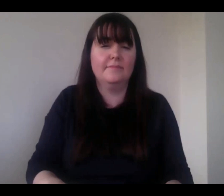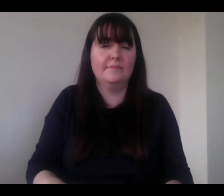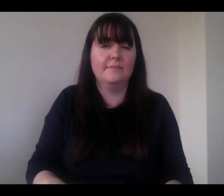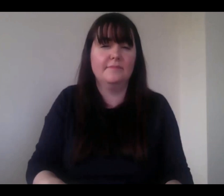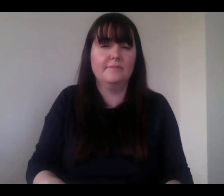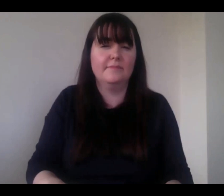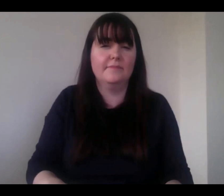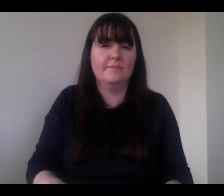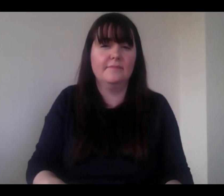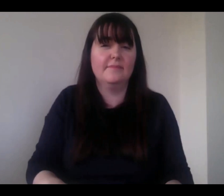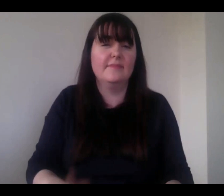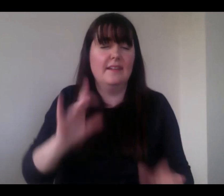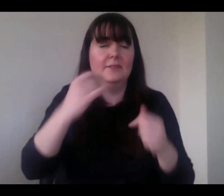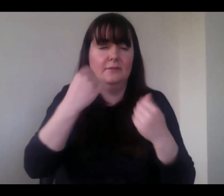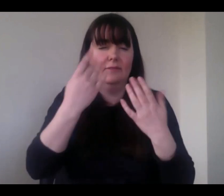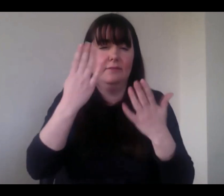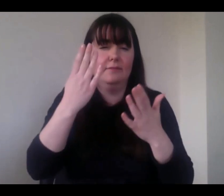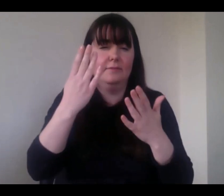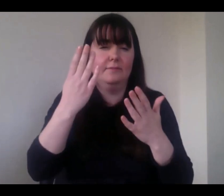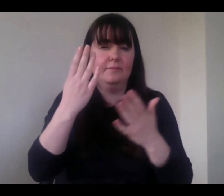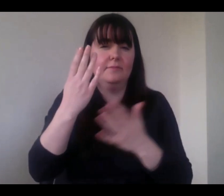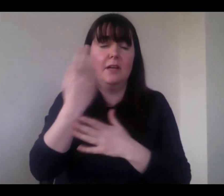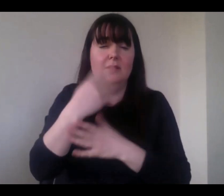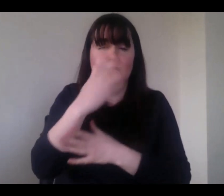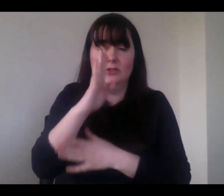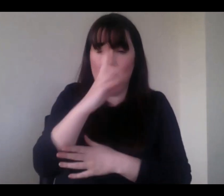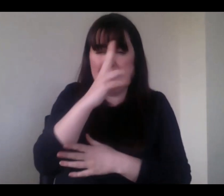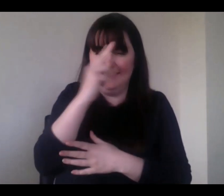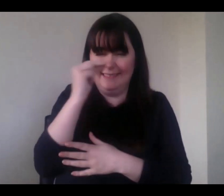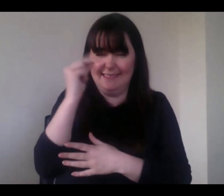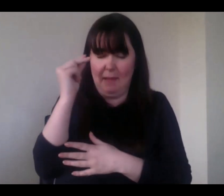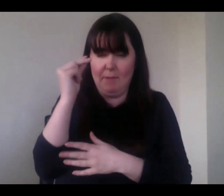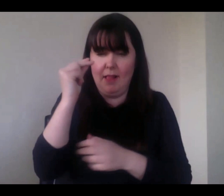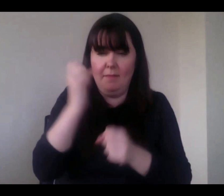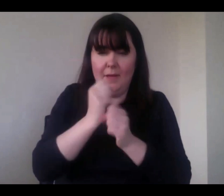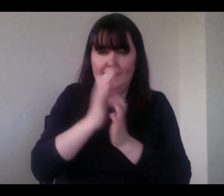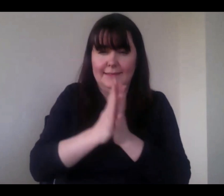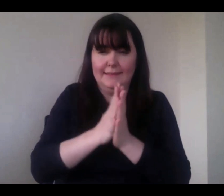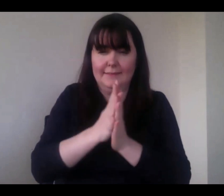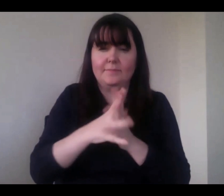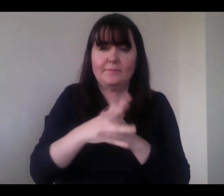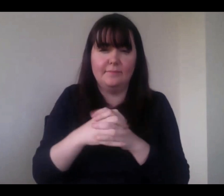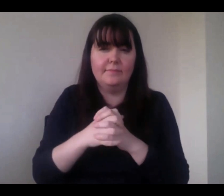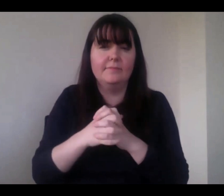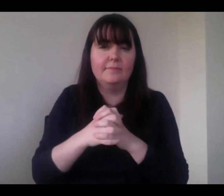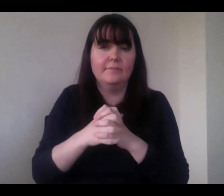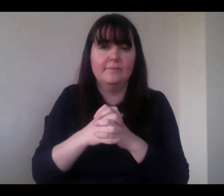is dying with these women who still know it and used it in school are in their 70s and